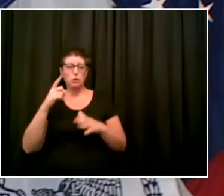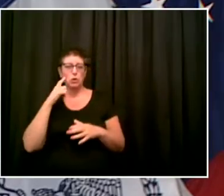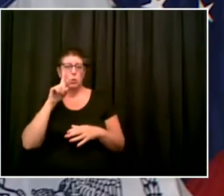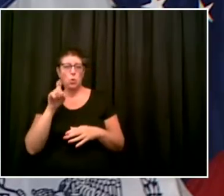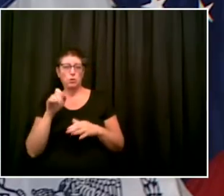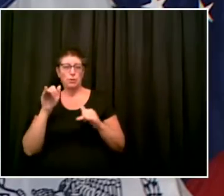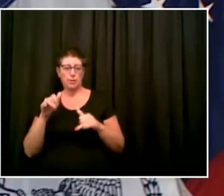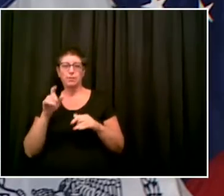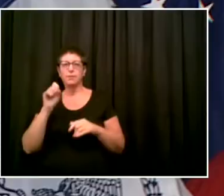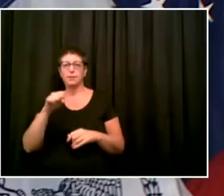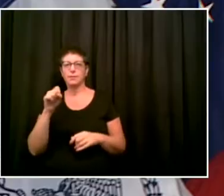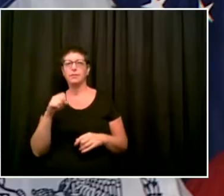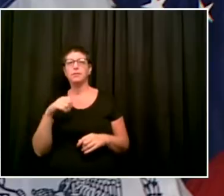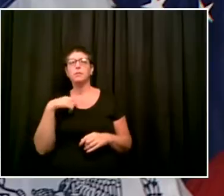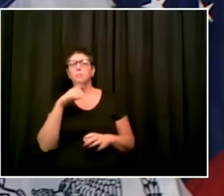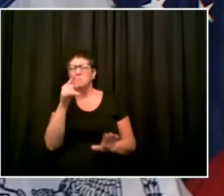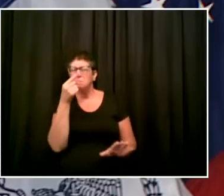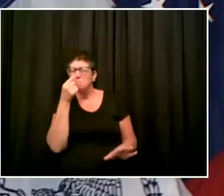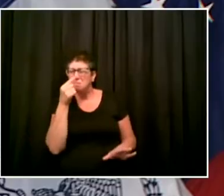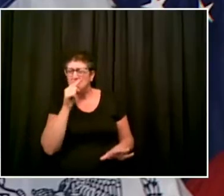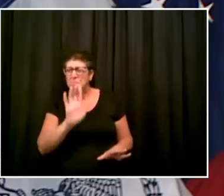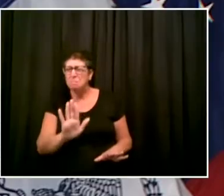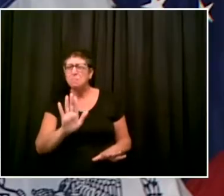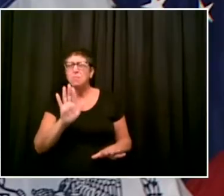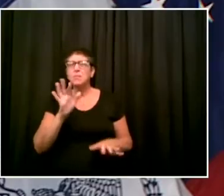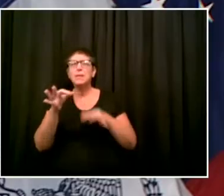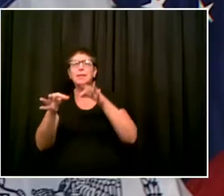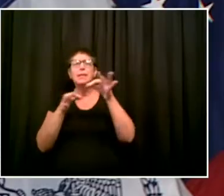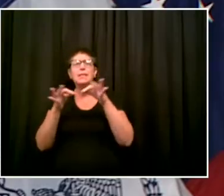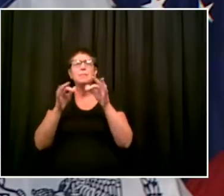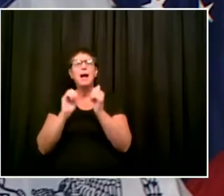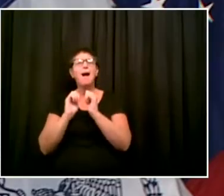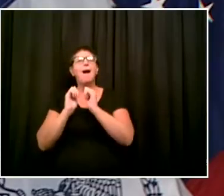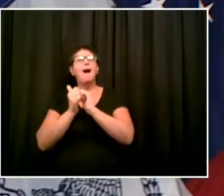Reporter: MY SECOND QUESTION